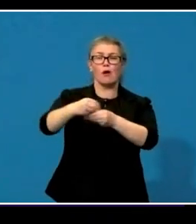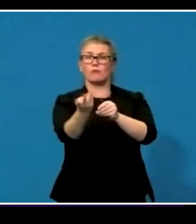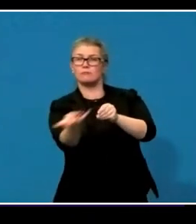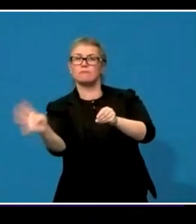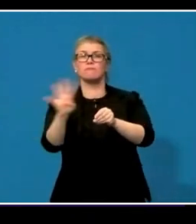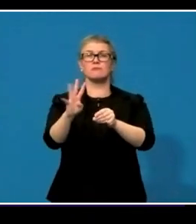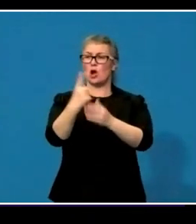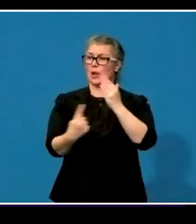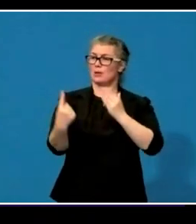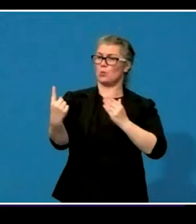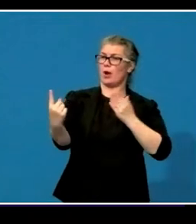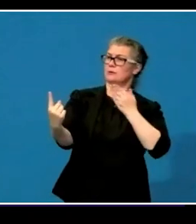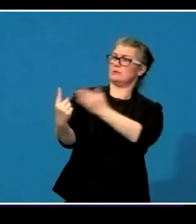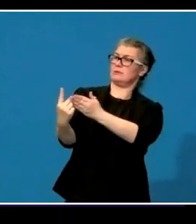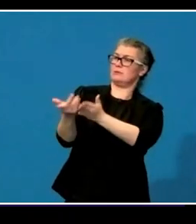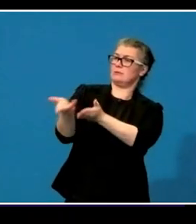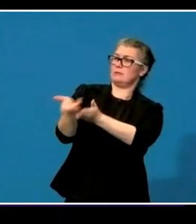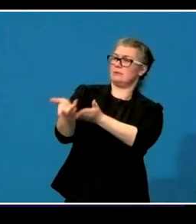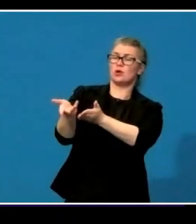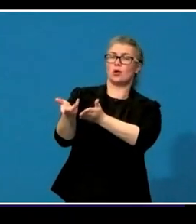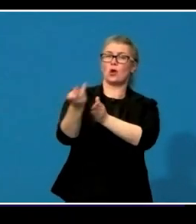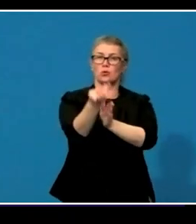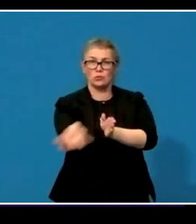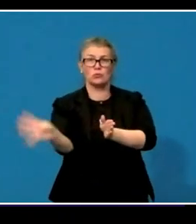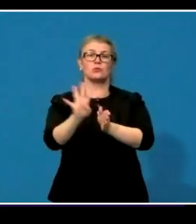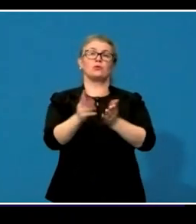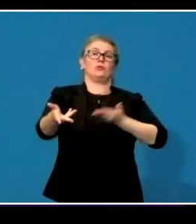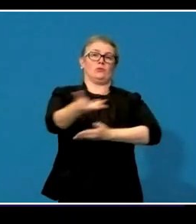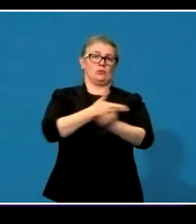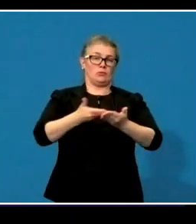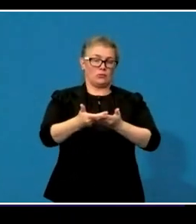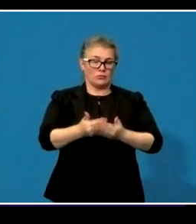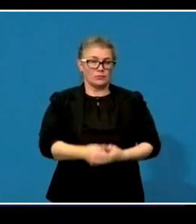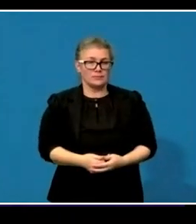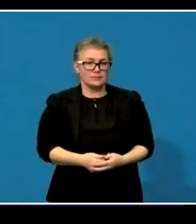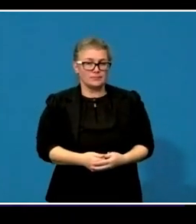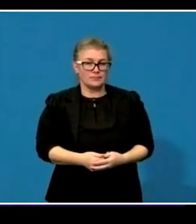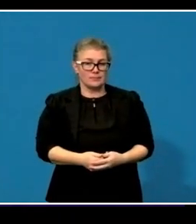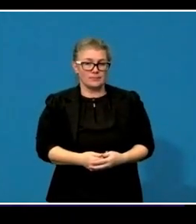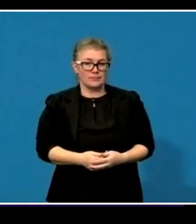individual. MR GRIFFIN: At some point did Joziah leave Tennant Creek and come to Alice